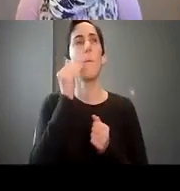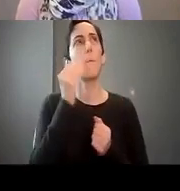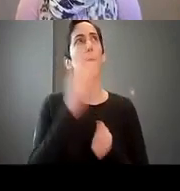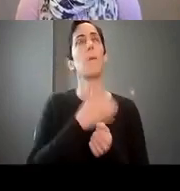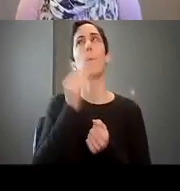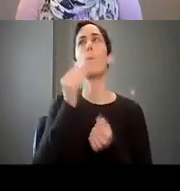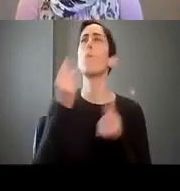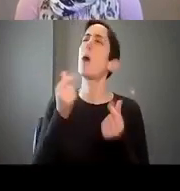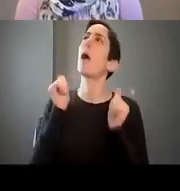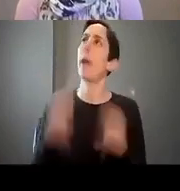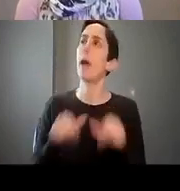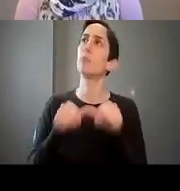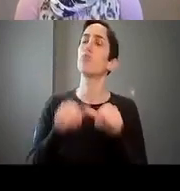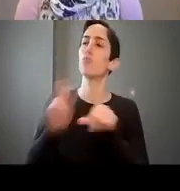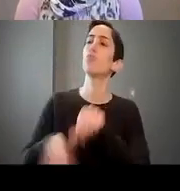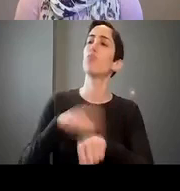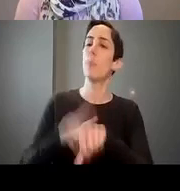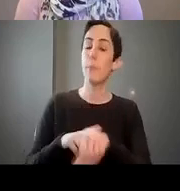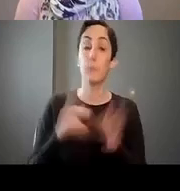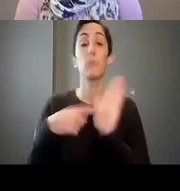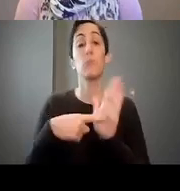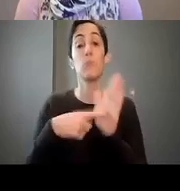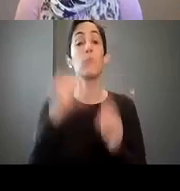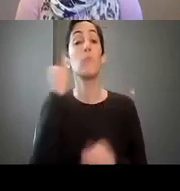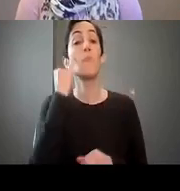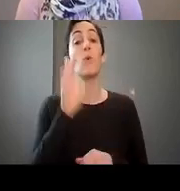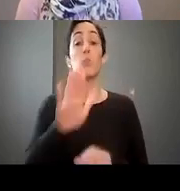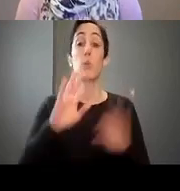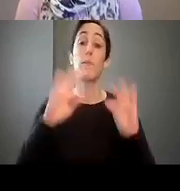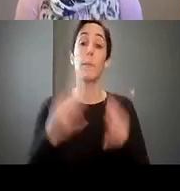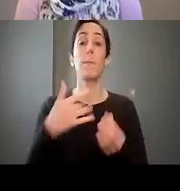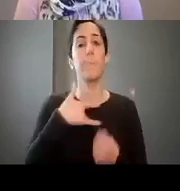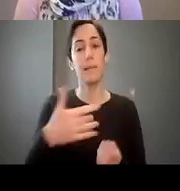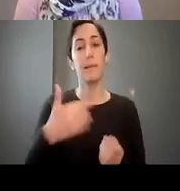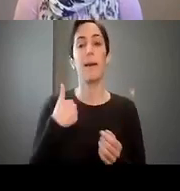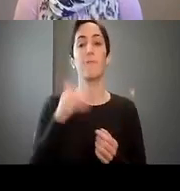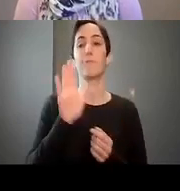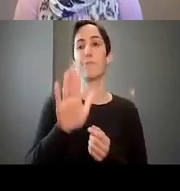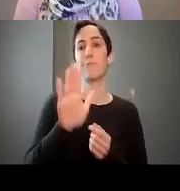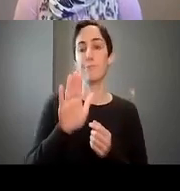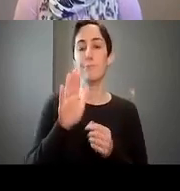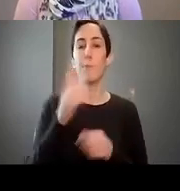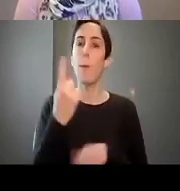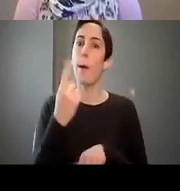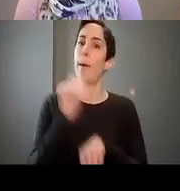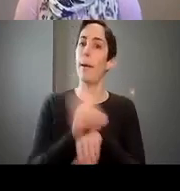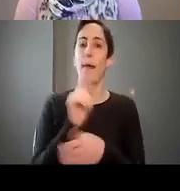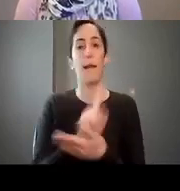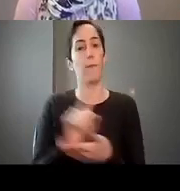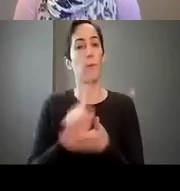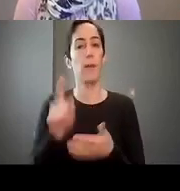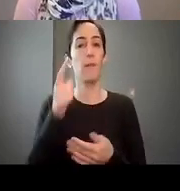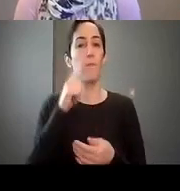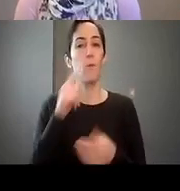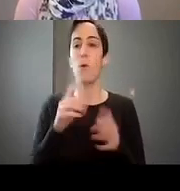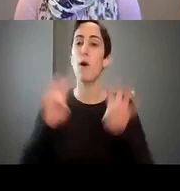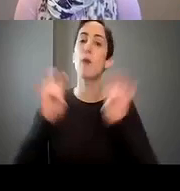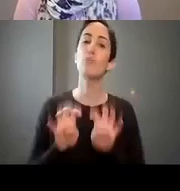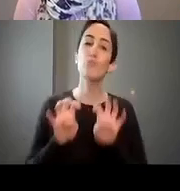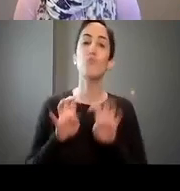example if your family regularly has a things can still be normal so for movie night where you sit in front of example if your family regularly has a the television and eat dinner. I mean for movie night where you sit in front of